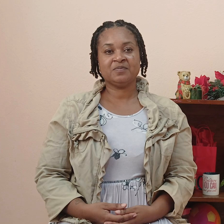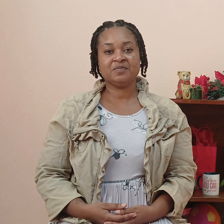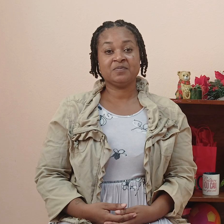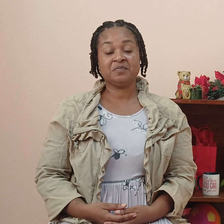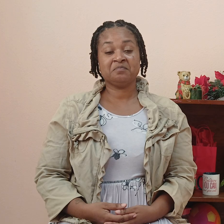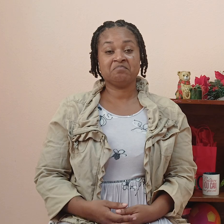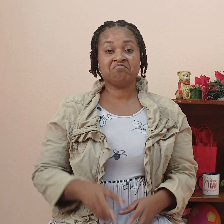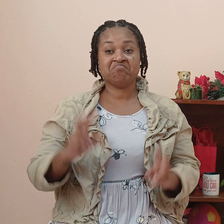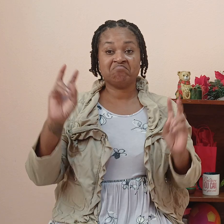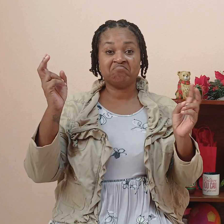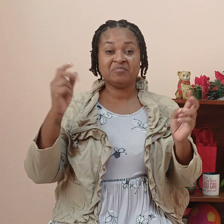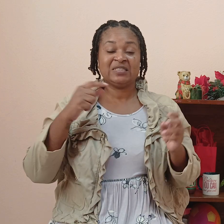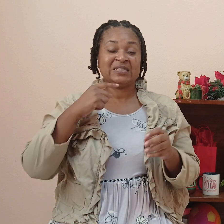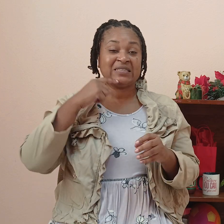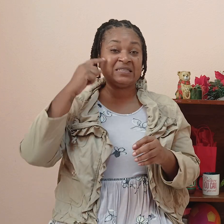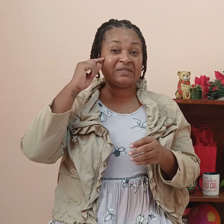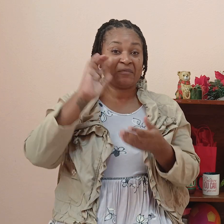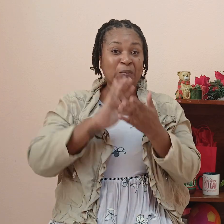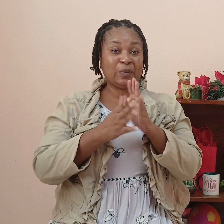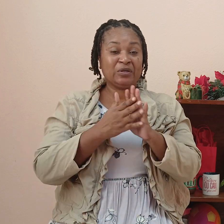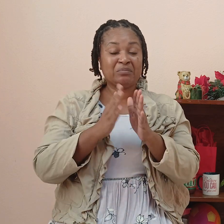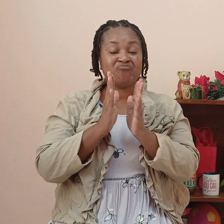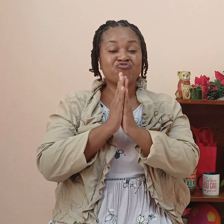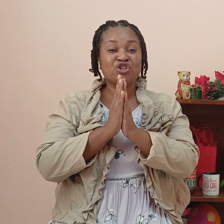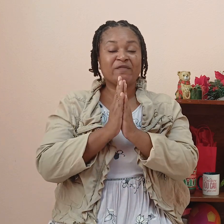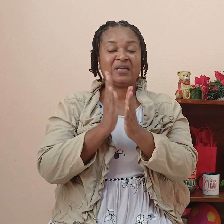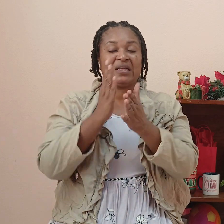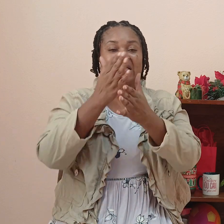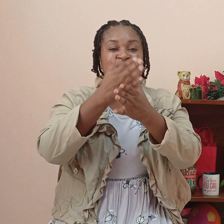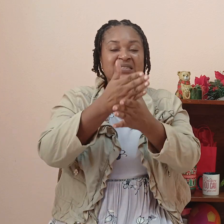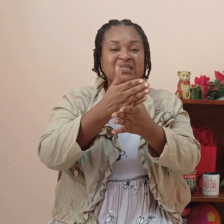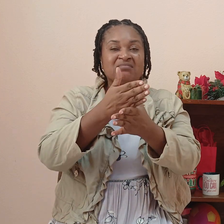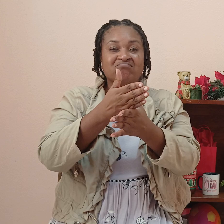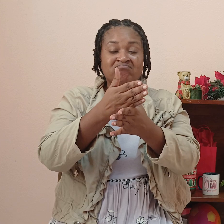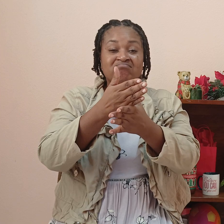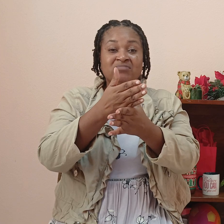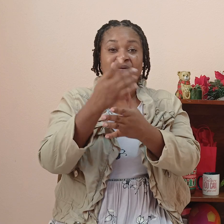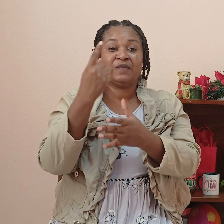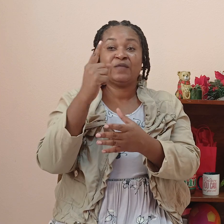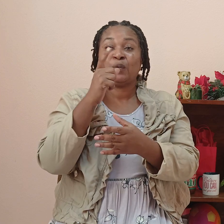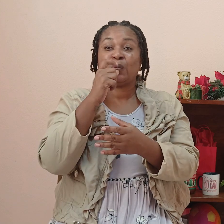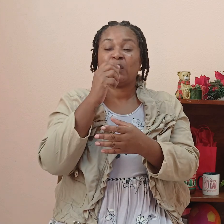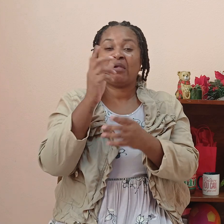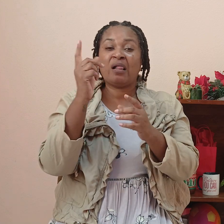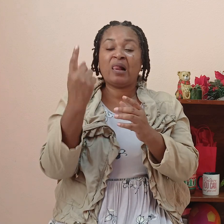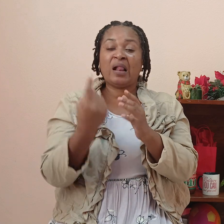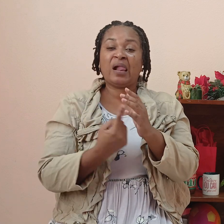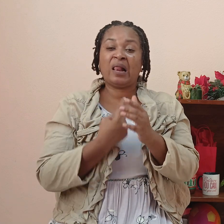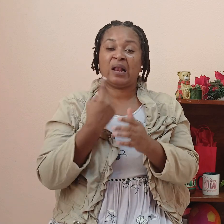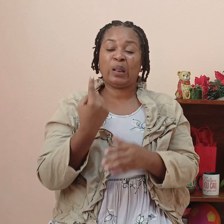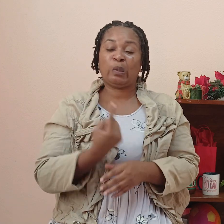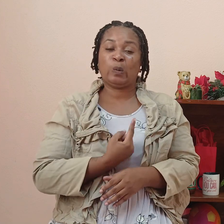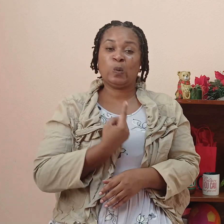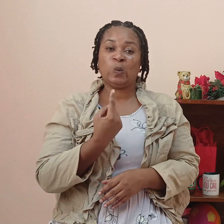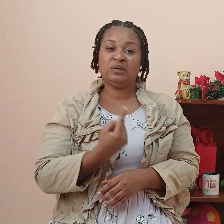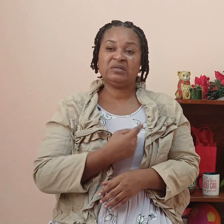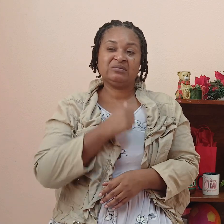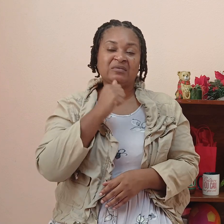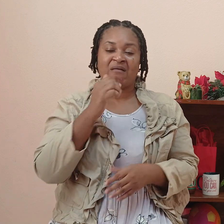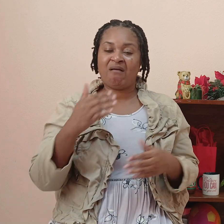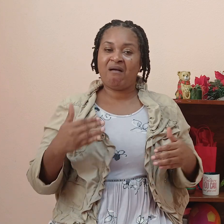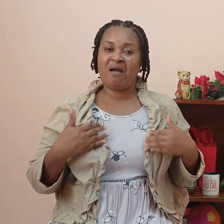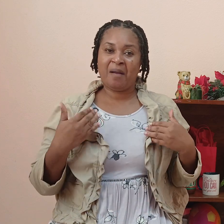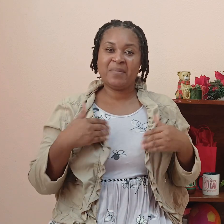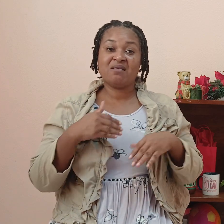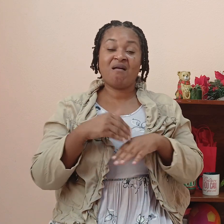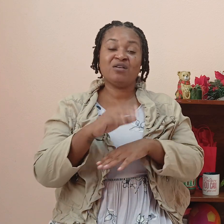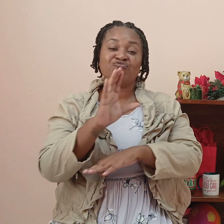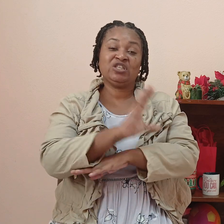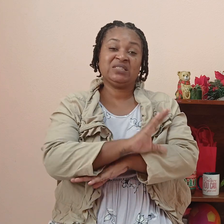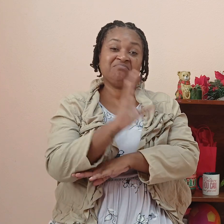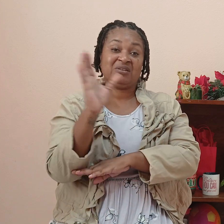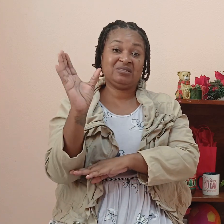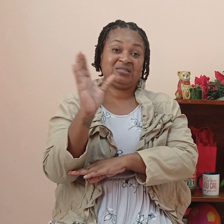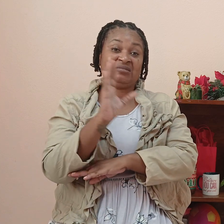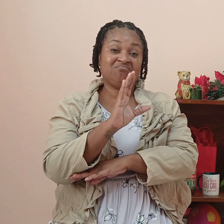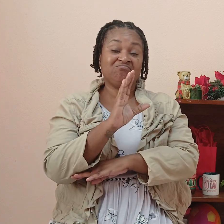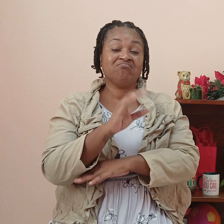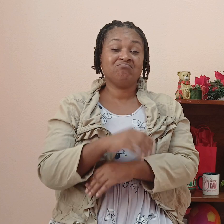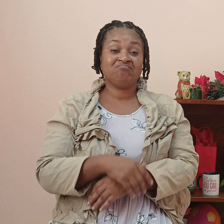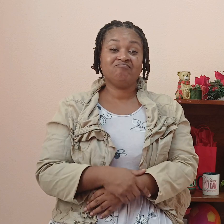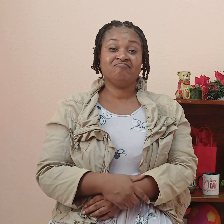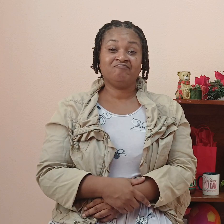Deaf Community Prayer of Intercession for Those Who Are Lonely and Unhappy at Christmas